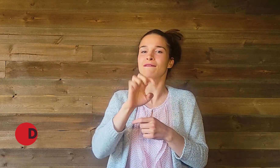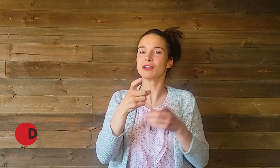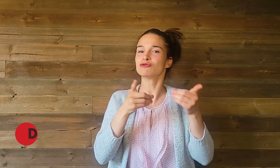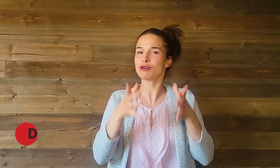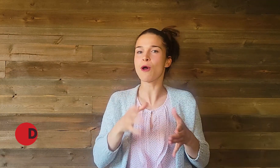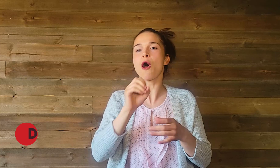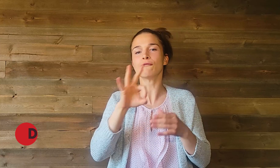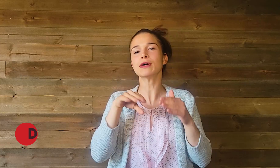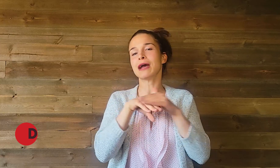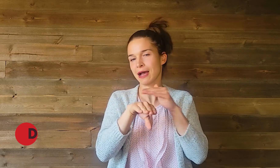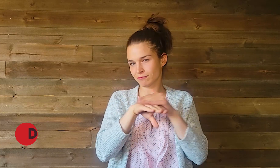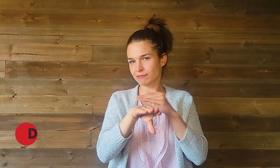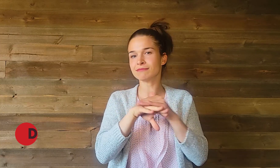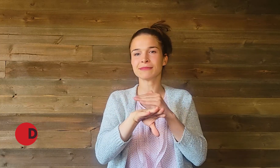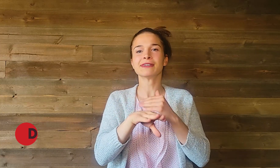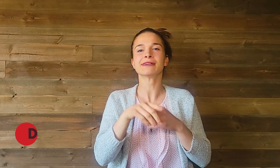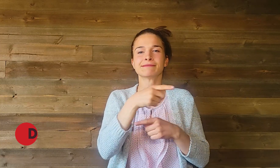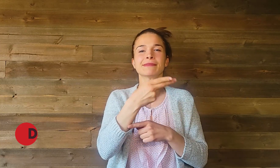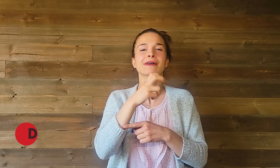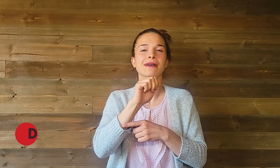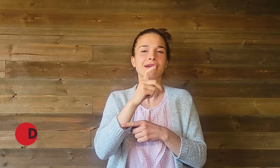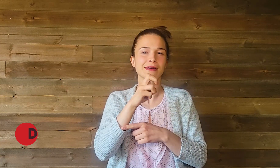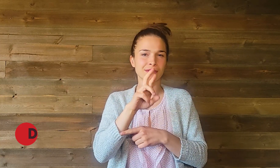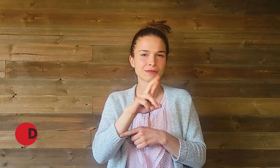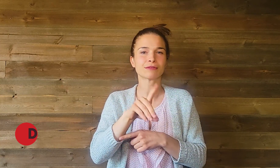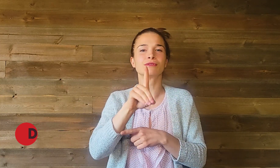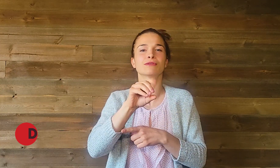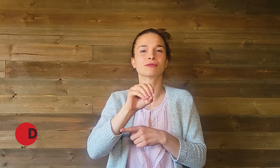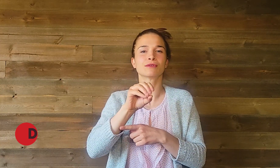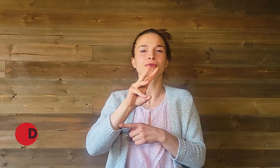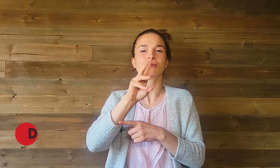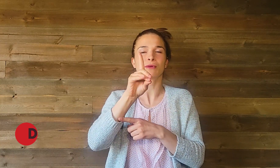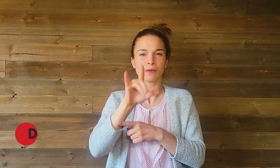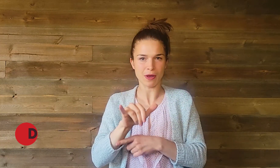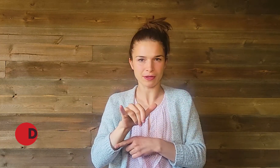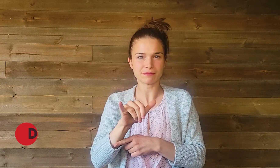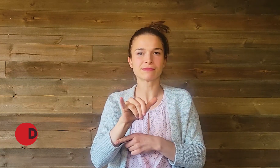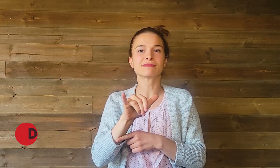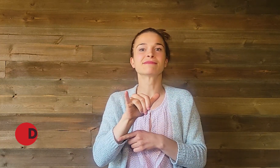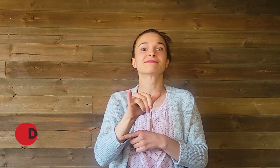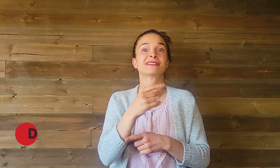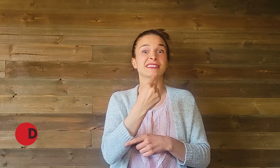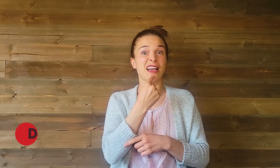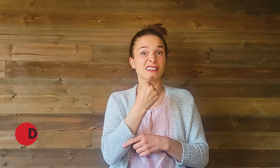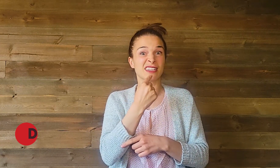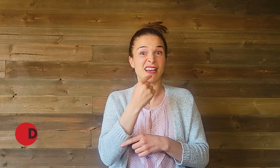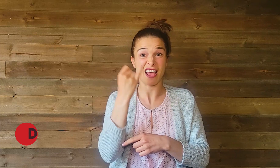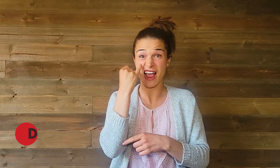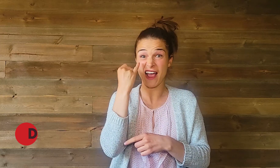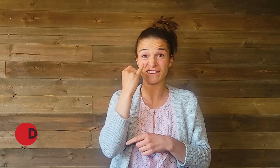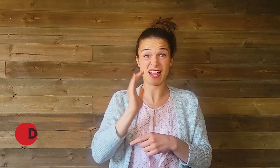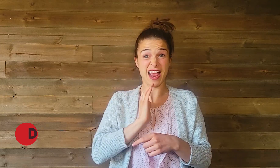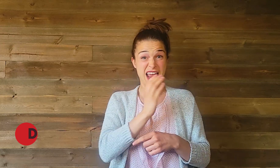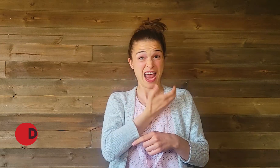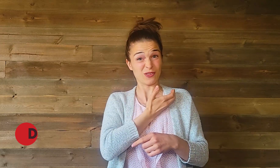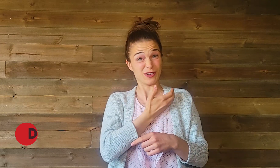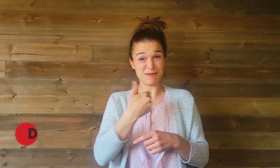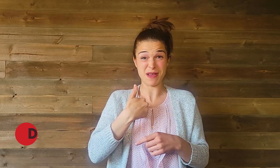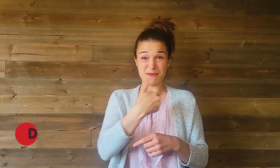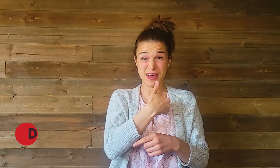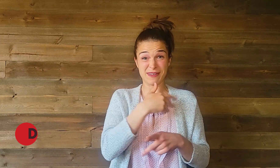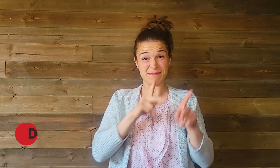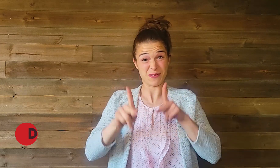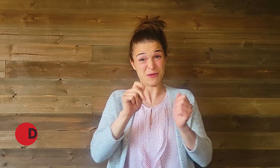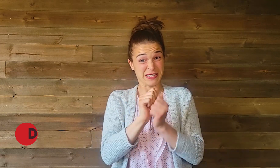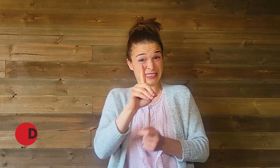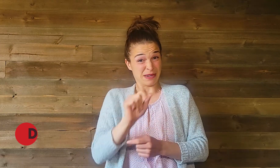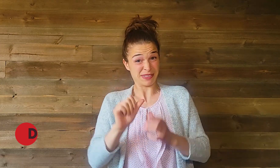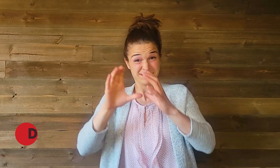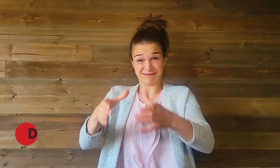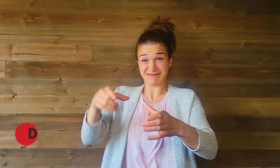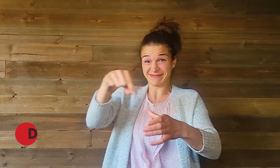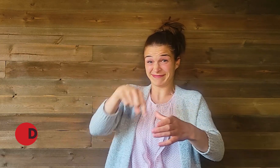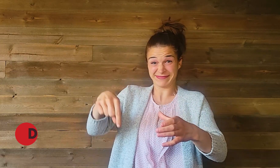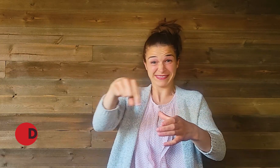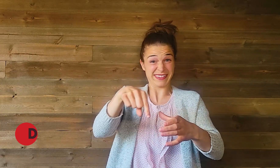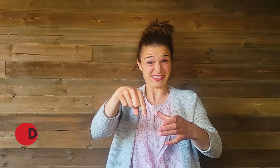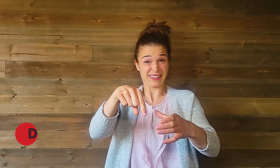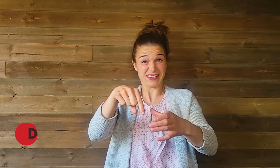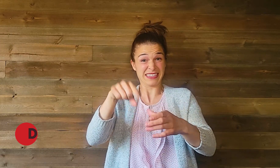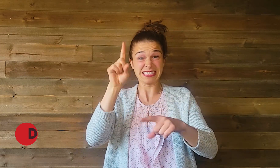Netflix's director of accessibility, Heather Dowdy said, "if our members with disabilities